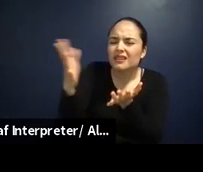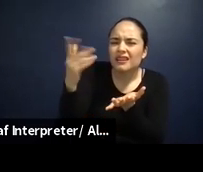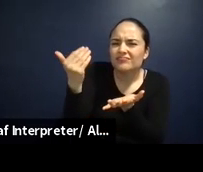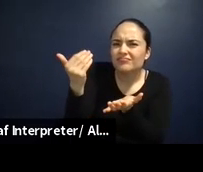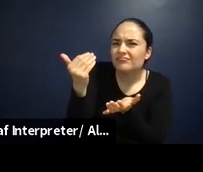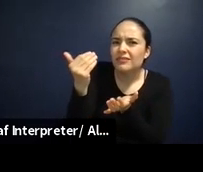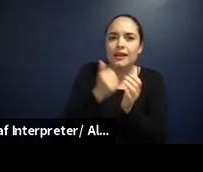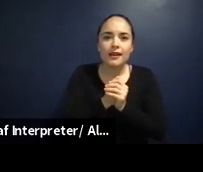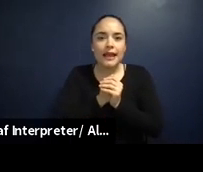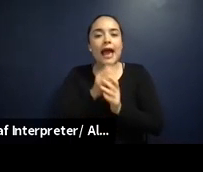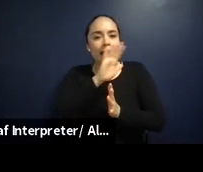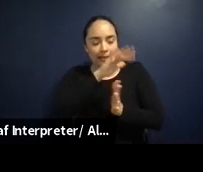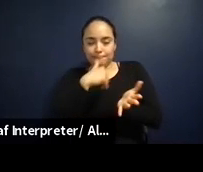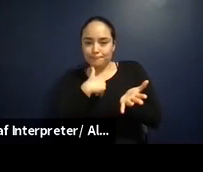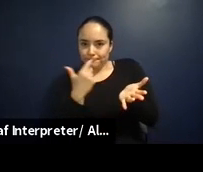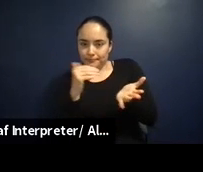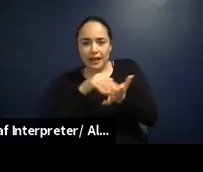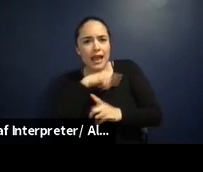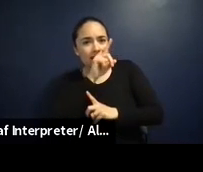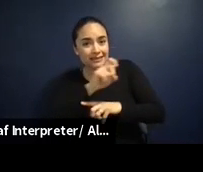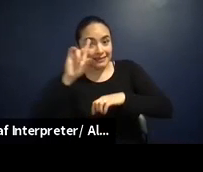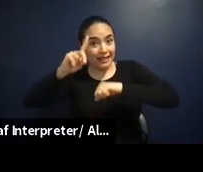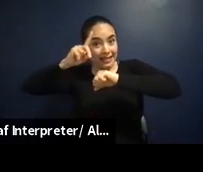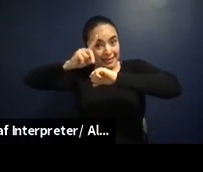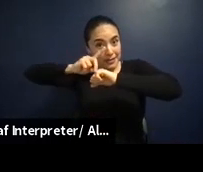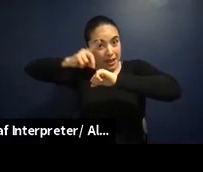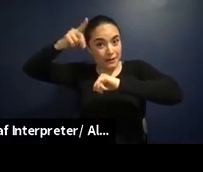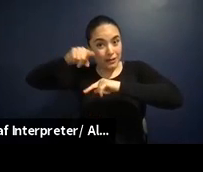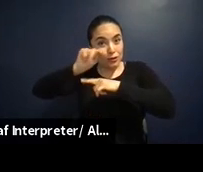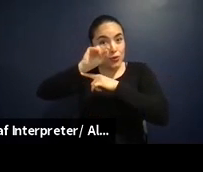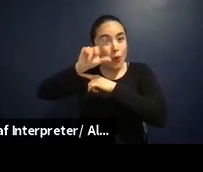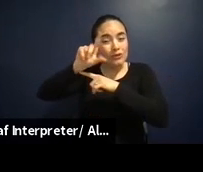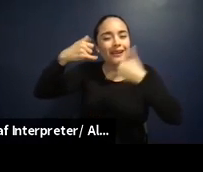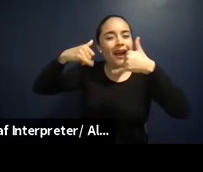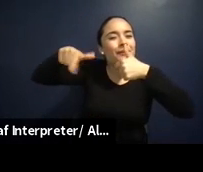are the hardest ones that we have in the game, and is that accurate? [Kim]: That is accurate. So diamonds are